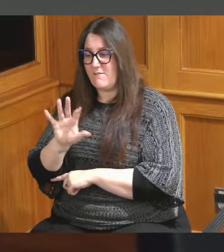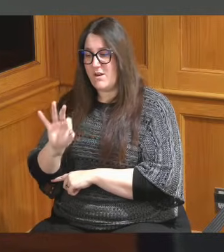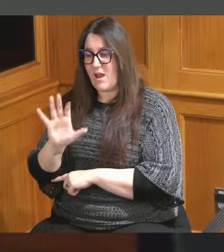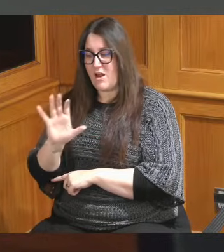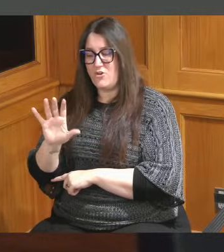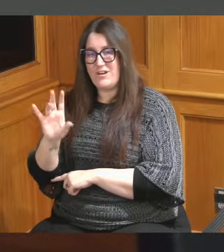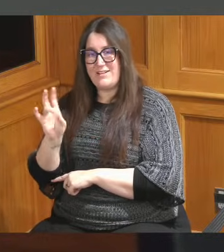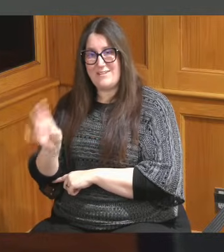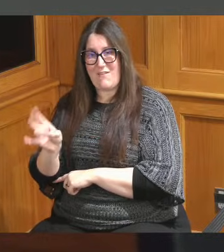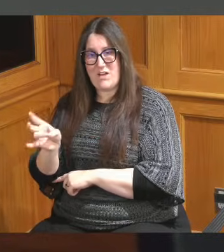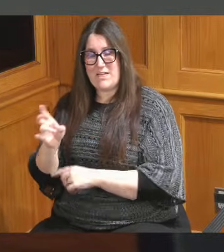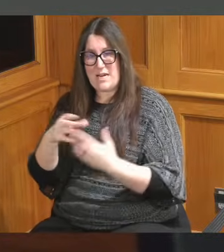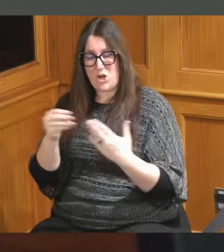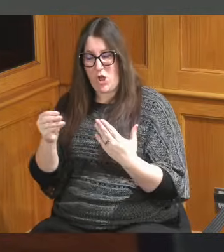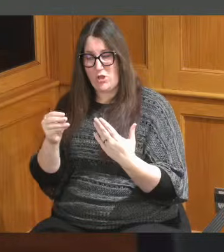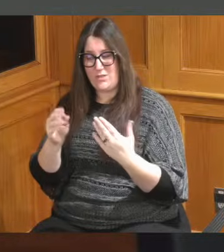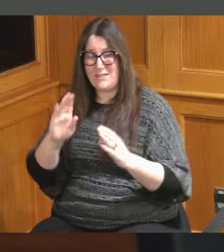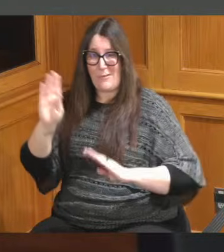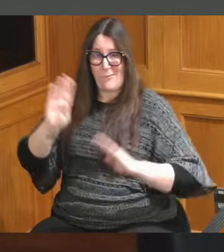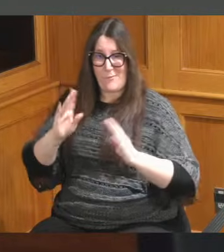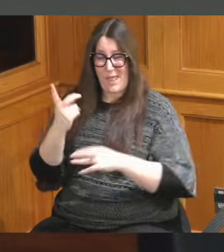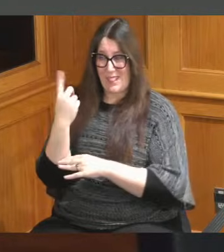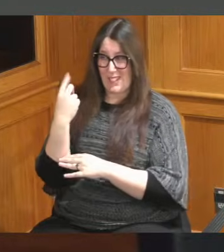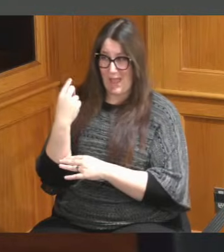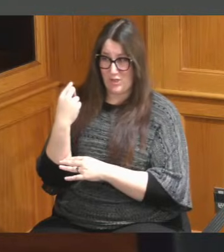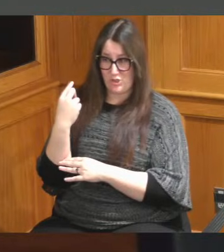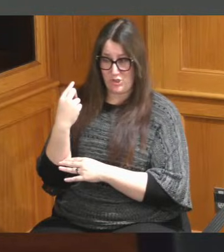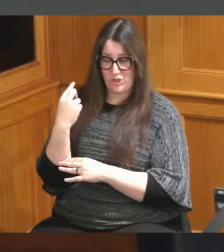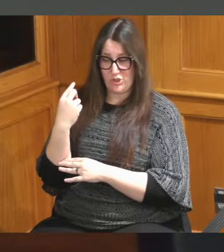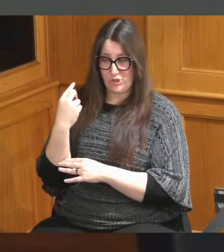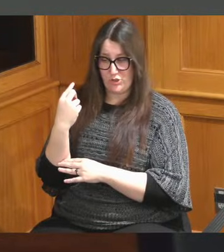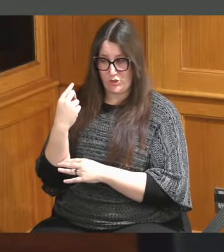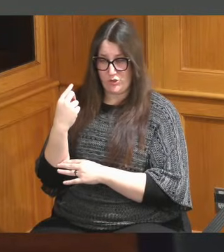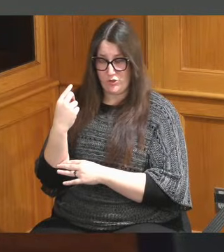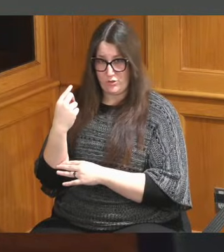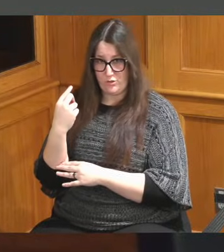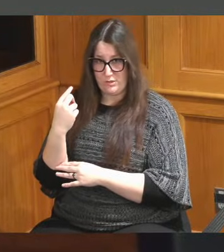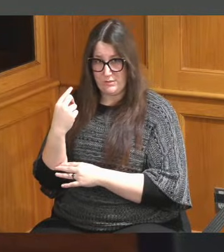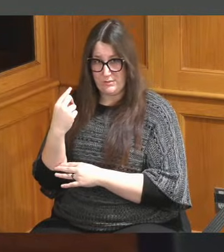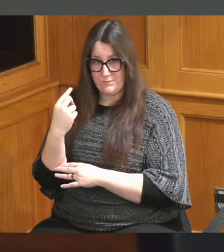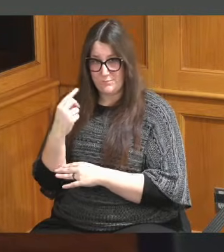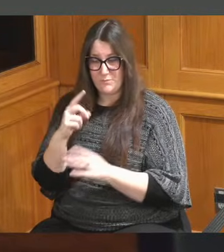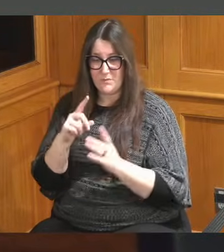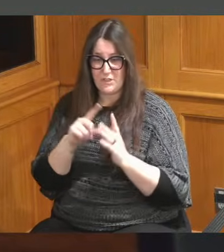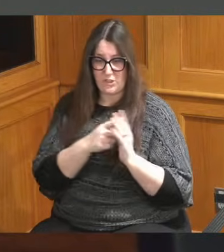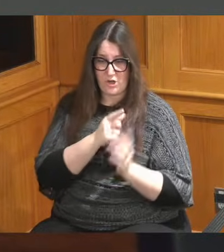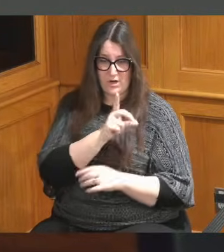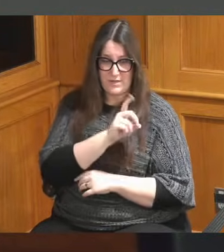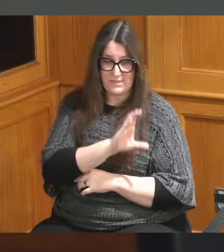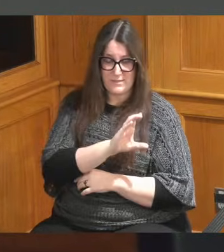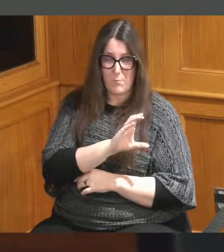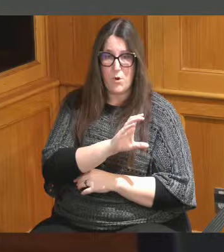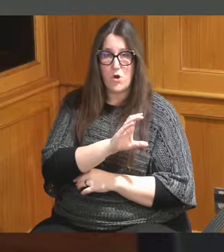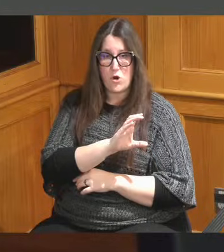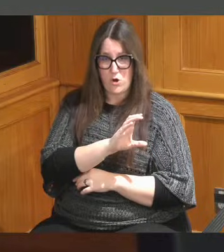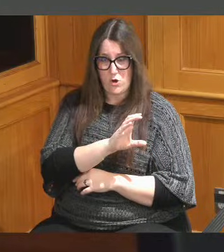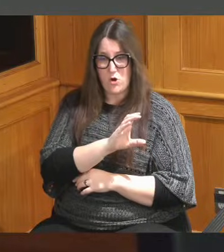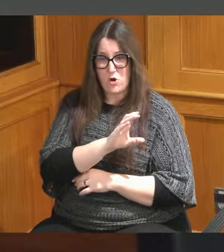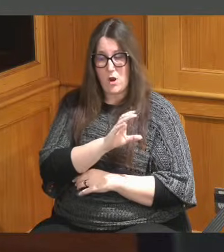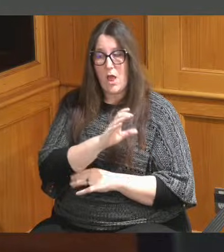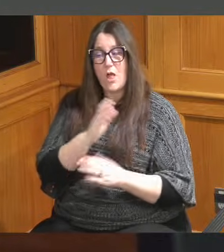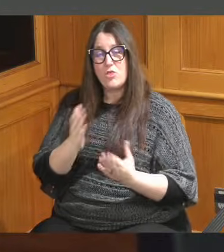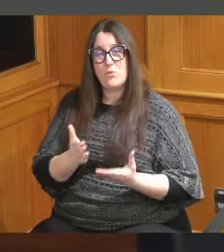Uh this was bid out last year. bids came in in December. the the recommendation from purchasing